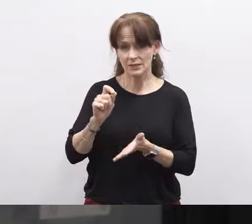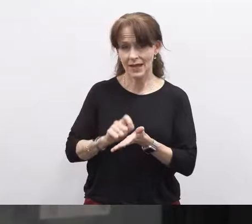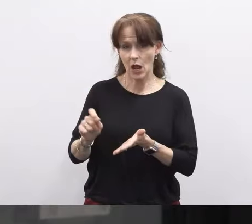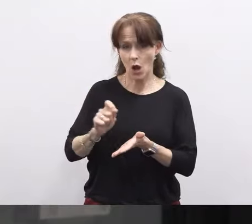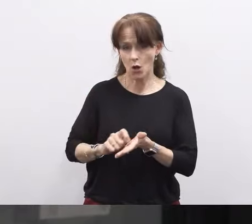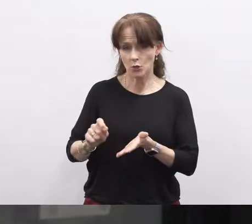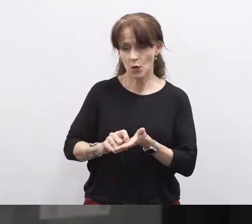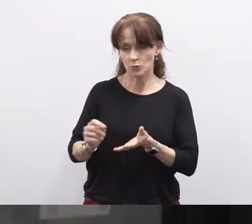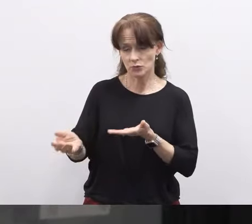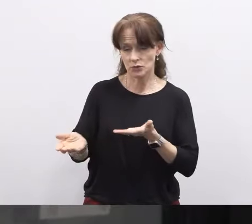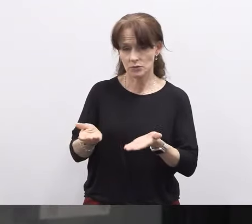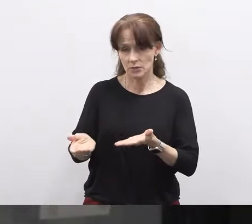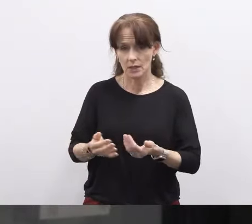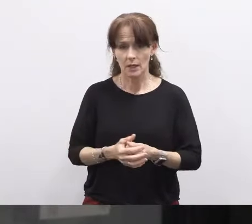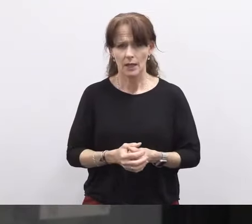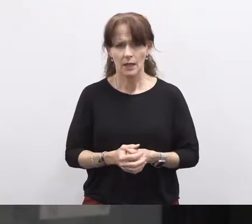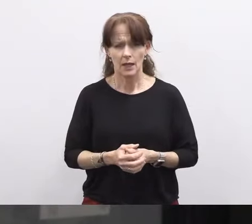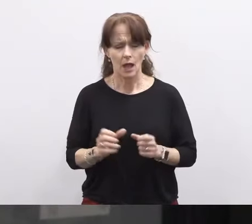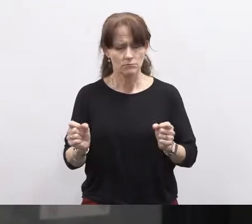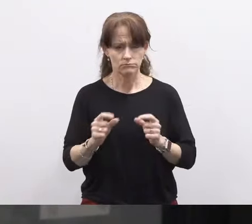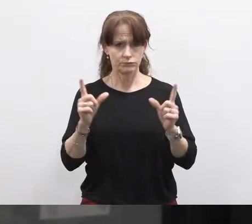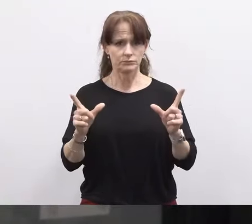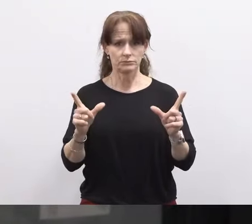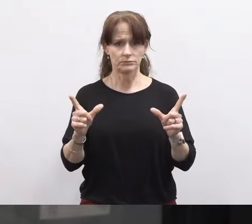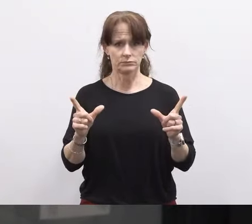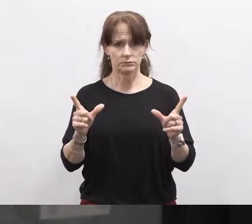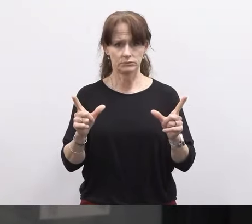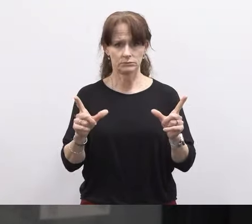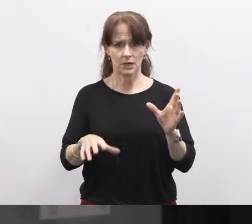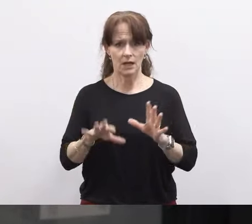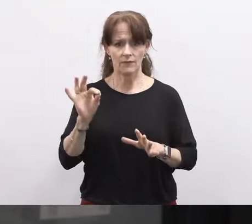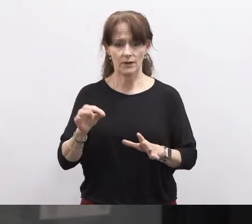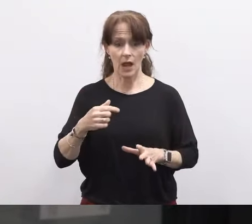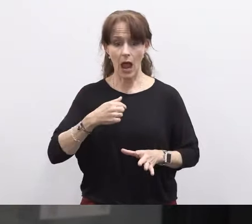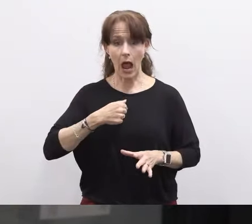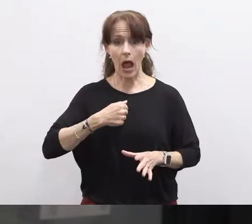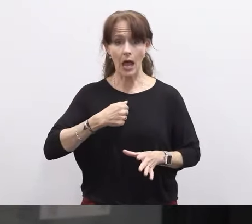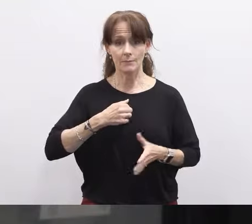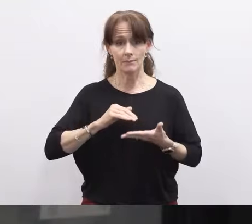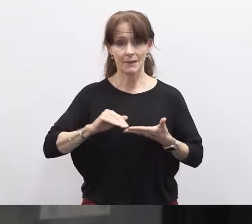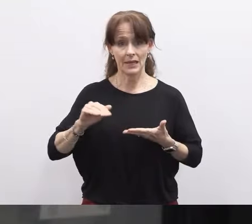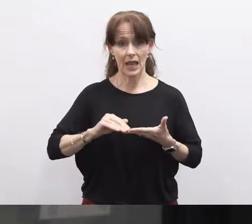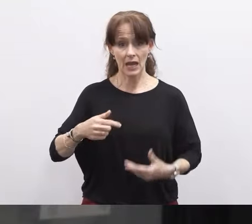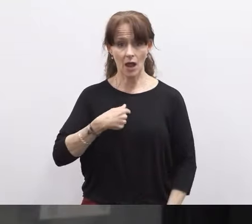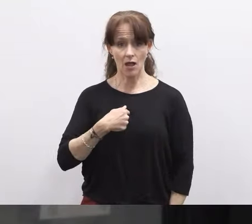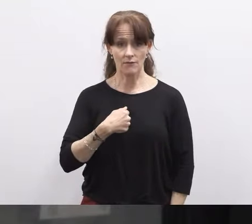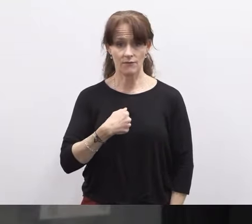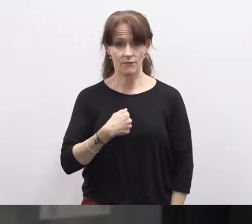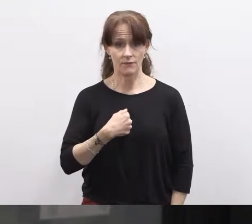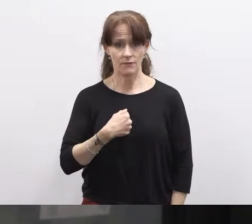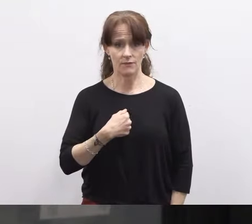And so all of a sudden I found out that I'm being laid off. Which is quite interesting